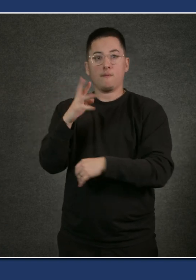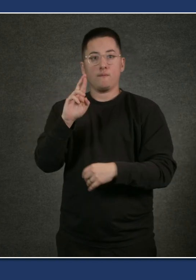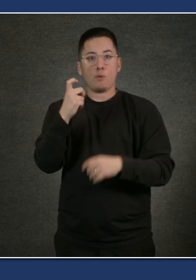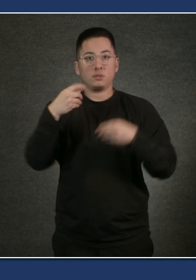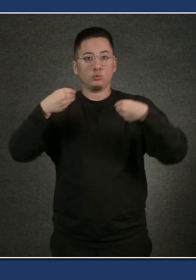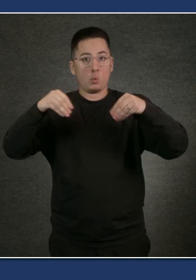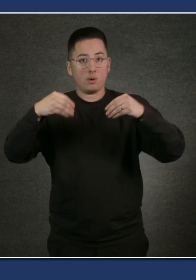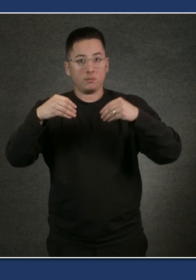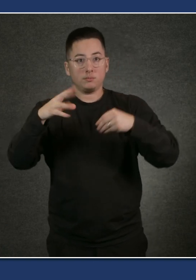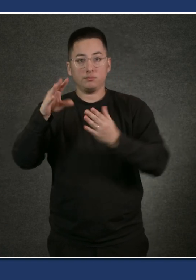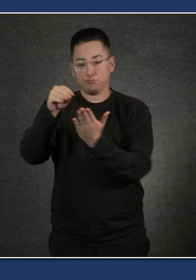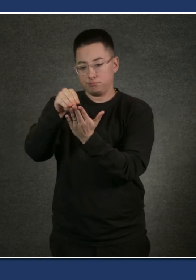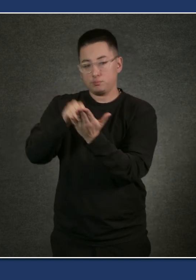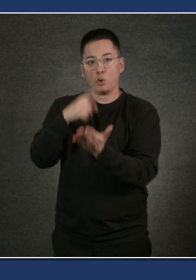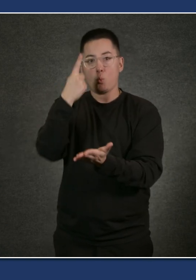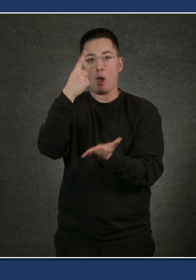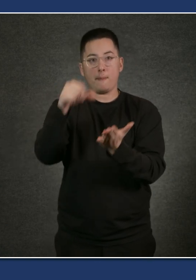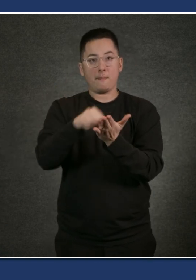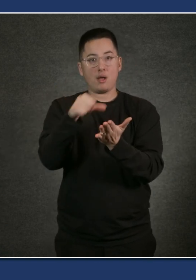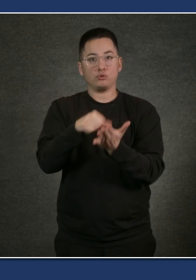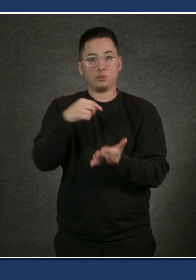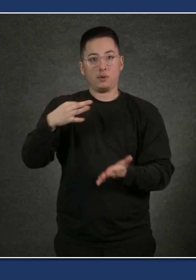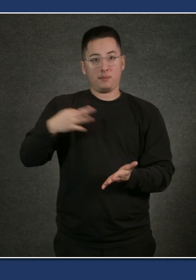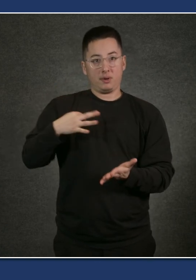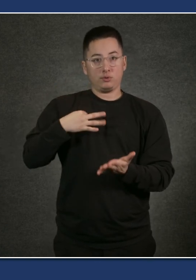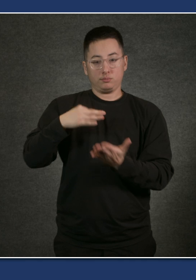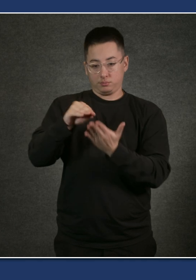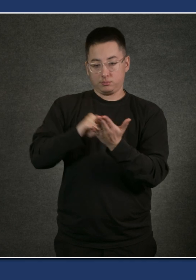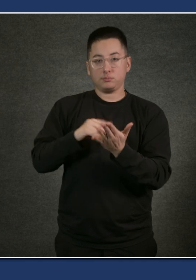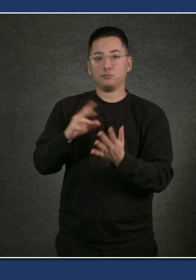into a pharmacy, complete a simple one-page application,